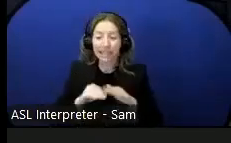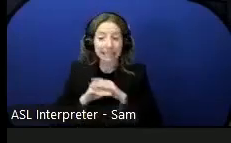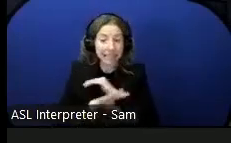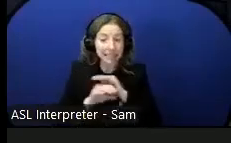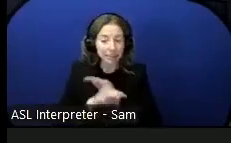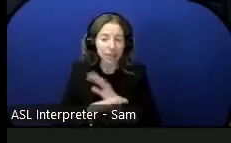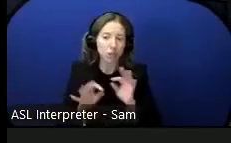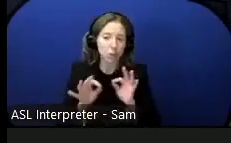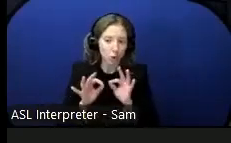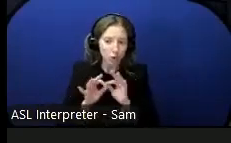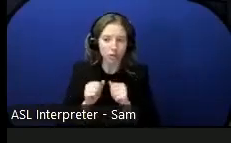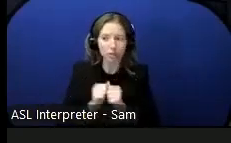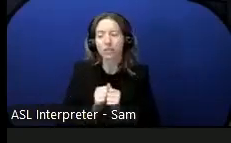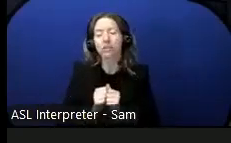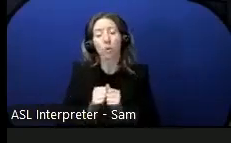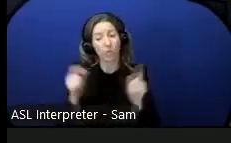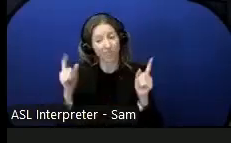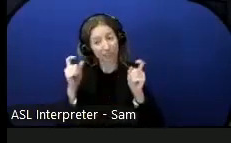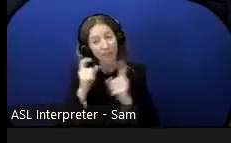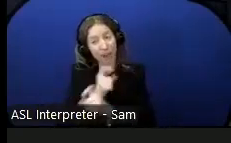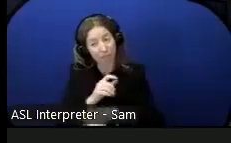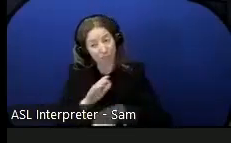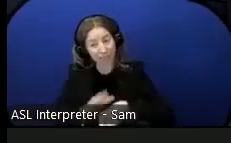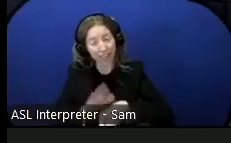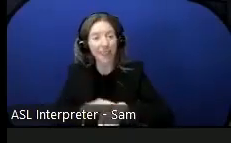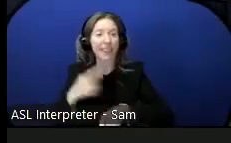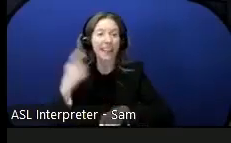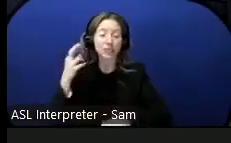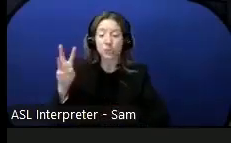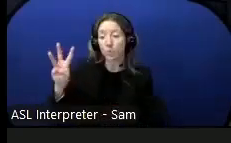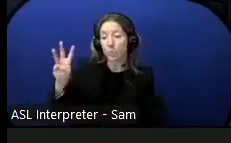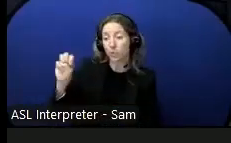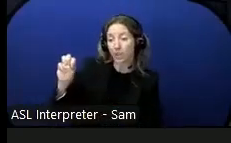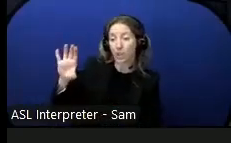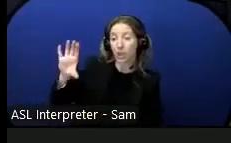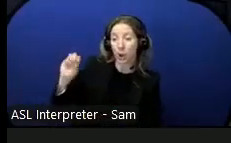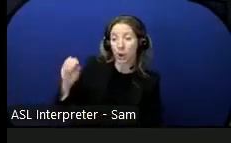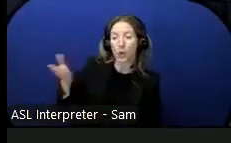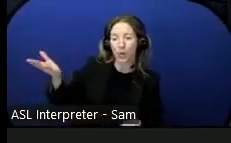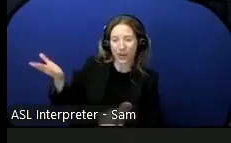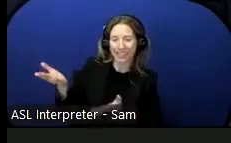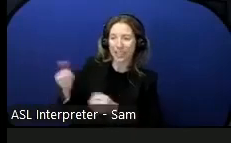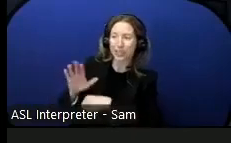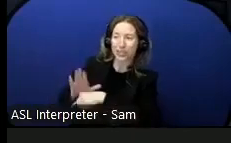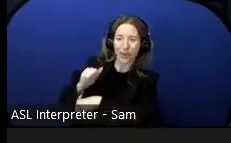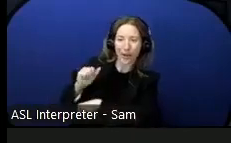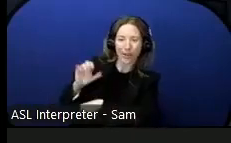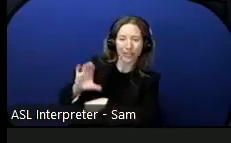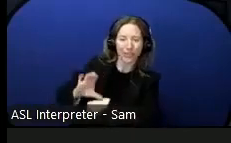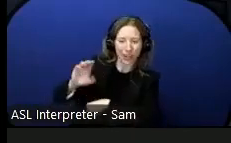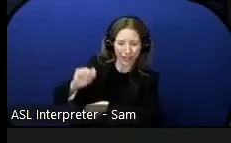Which teams need support? And this can come down to, which teams have the heaviest interaction with accessibility?